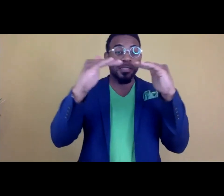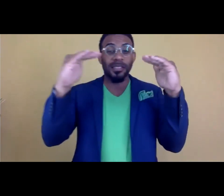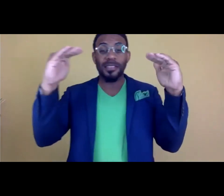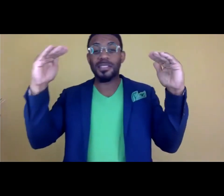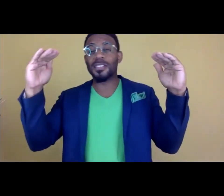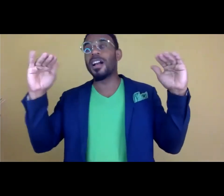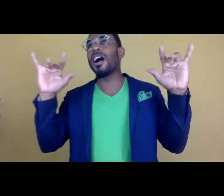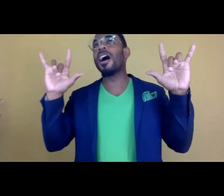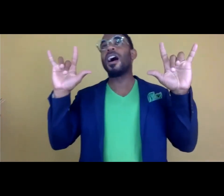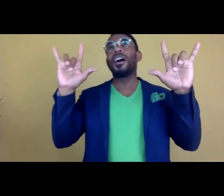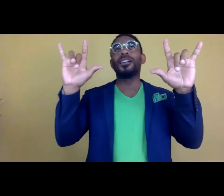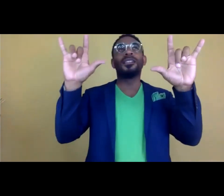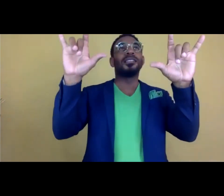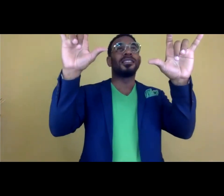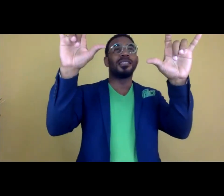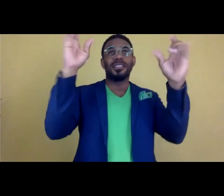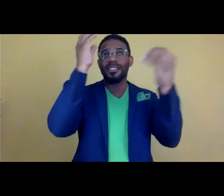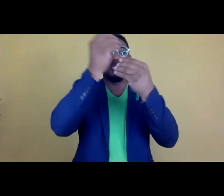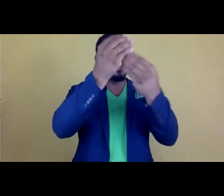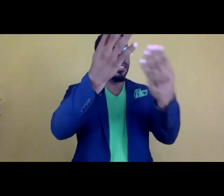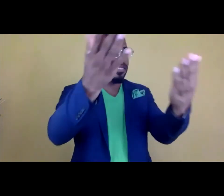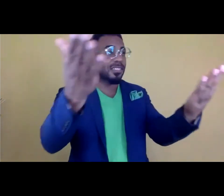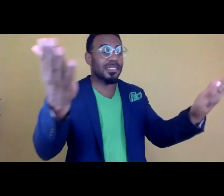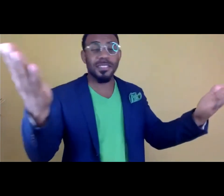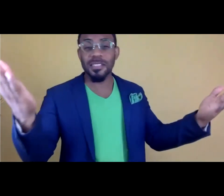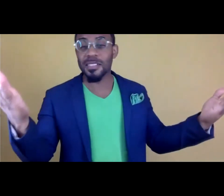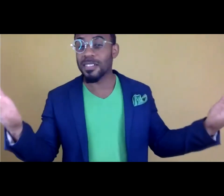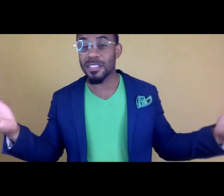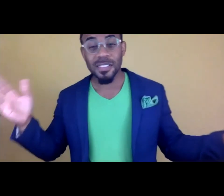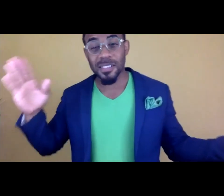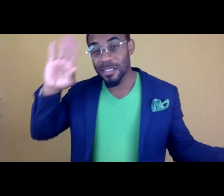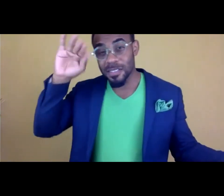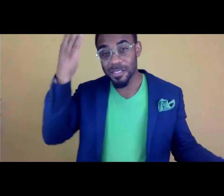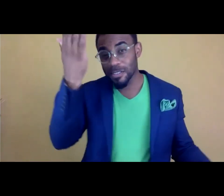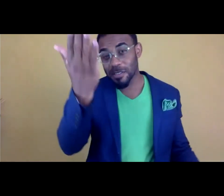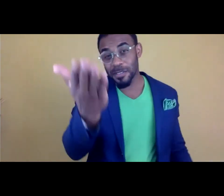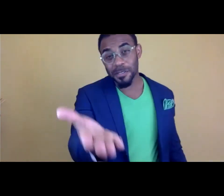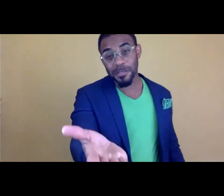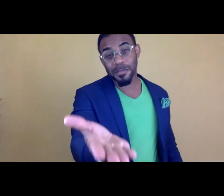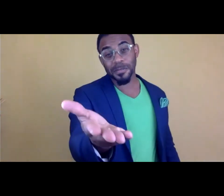Gritar al cielo...